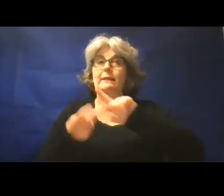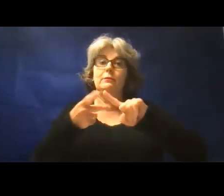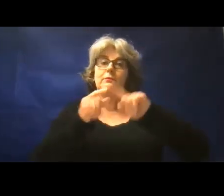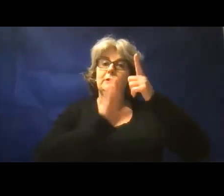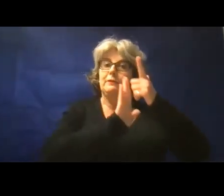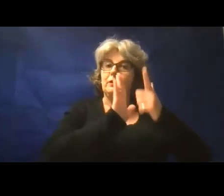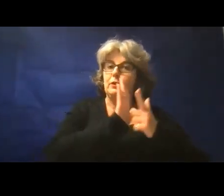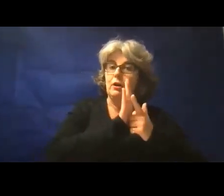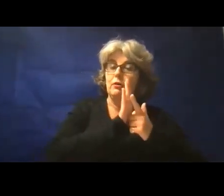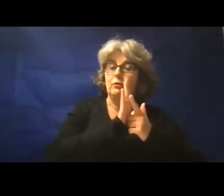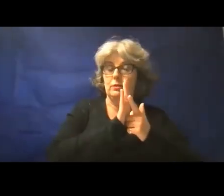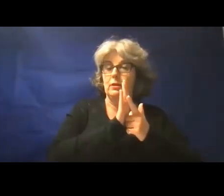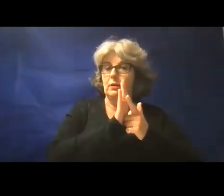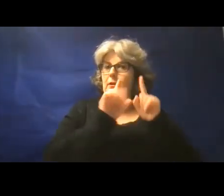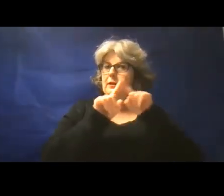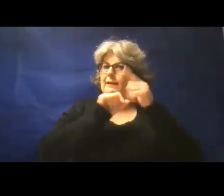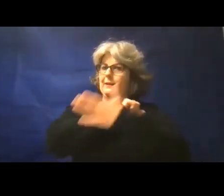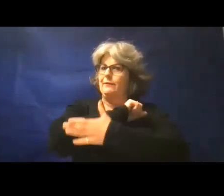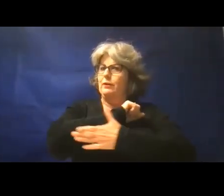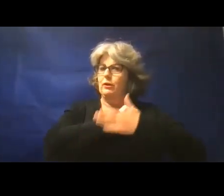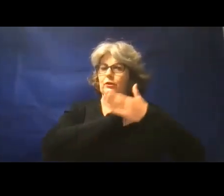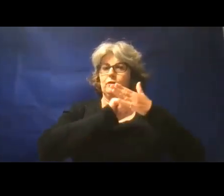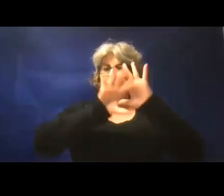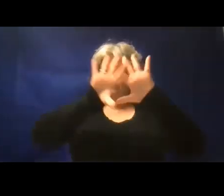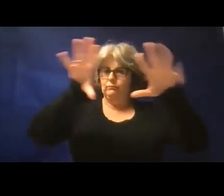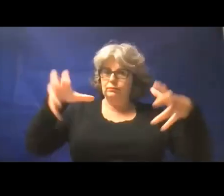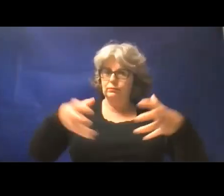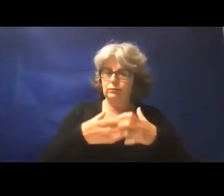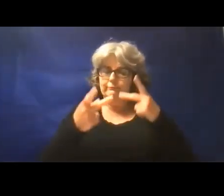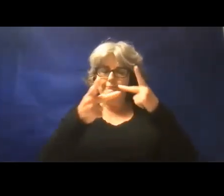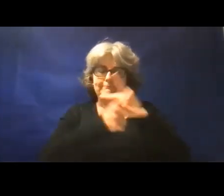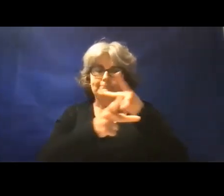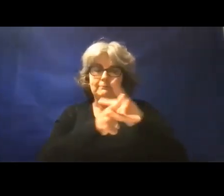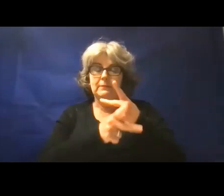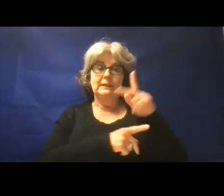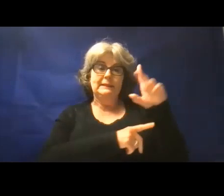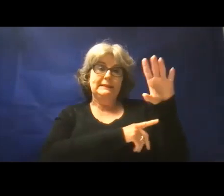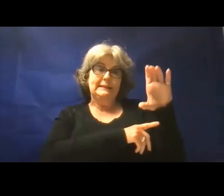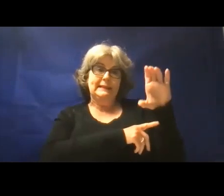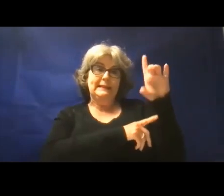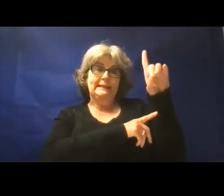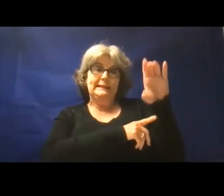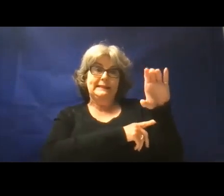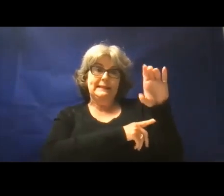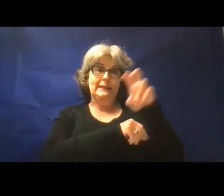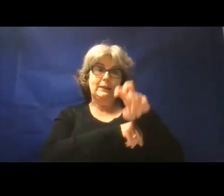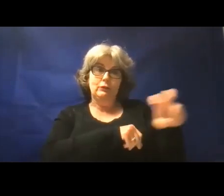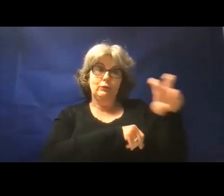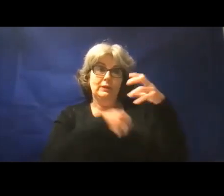methodology looks at a number of additional factors beyond CDC's travel health notices but all